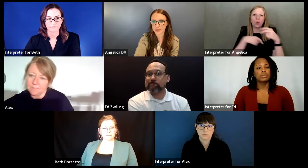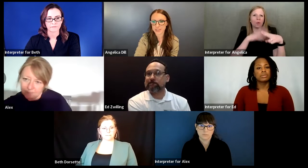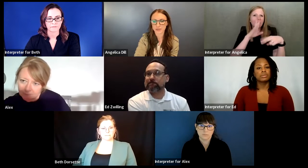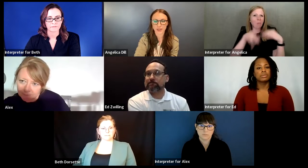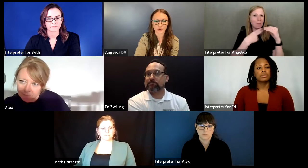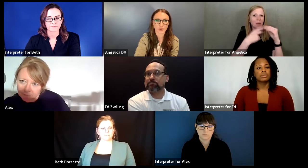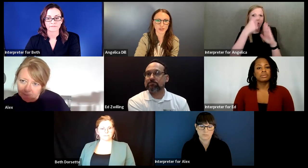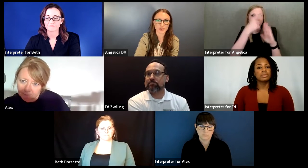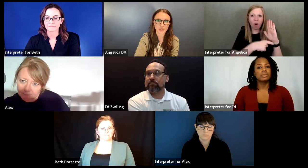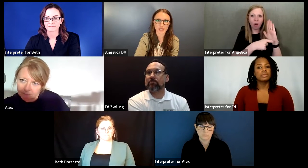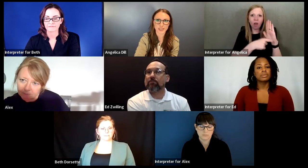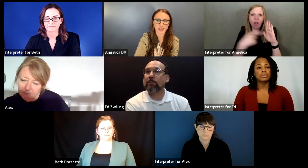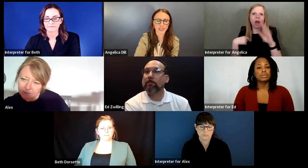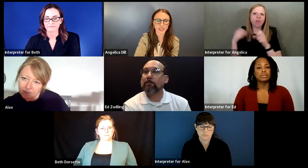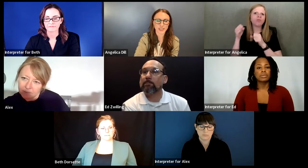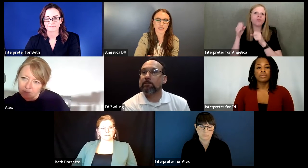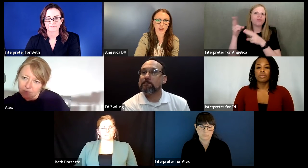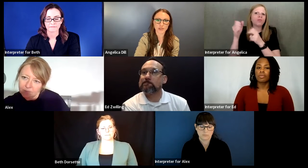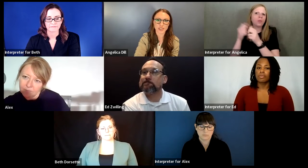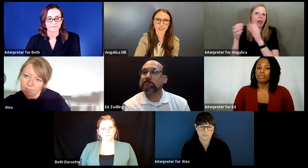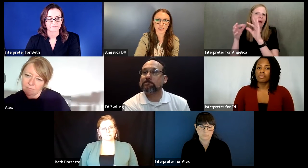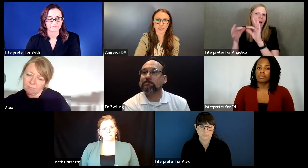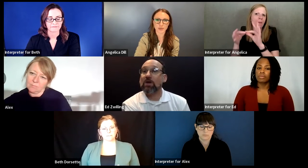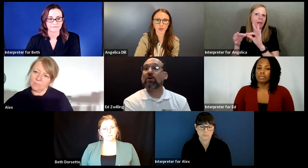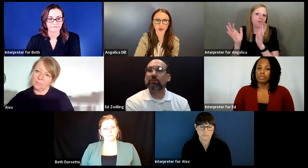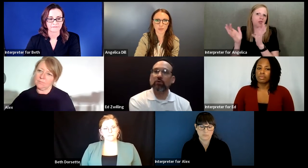comments if anyone wanted to read it. I found it -- >> ED ZWILLING: Oh, cool.